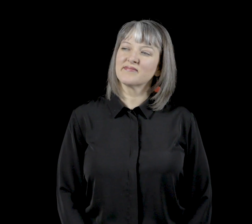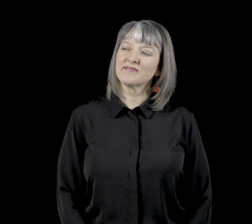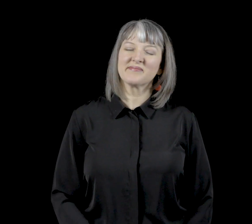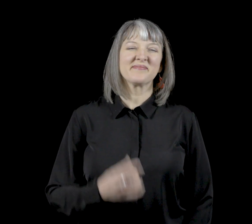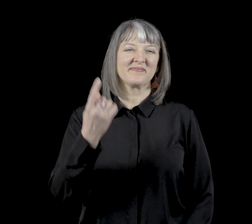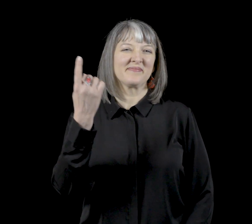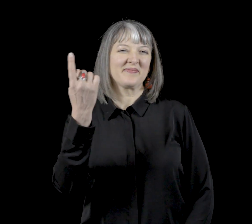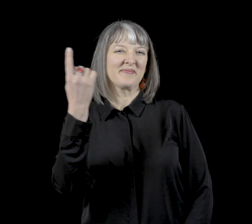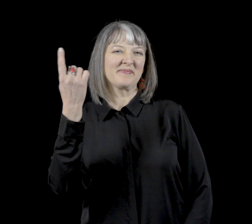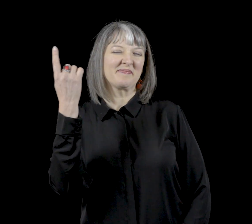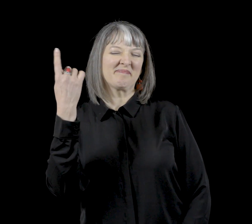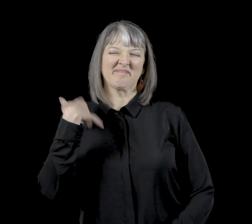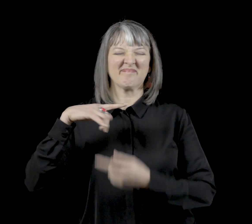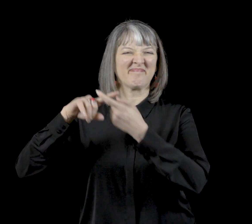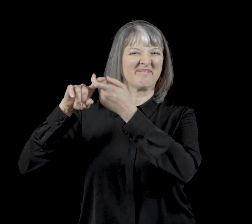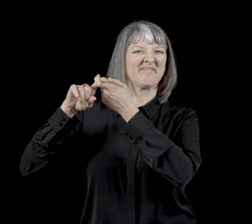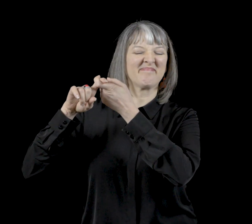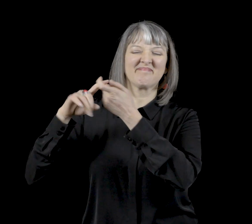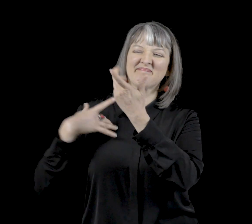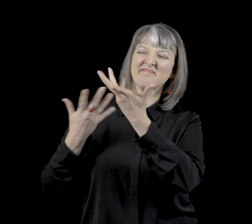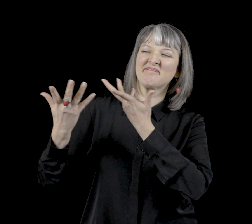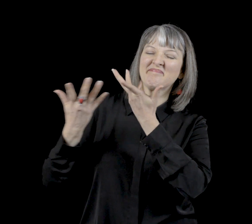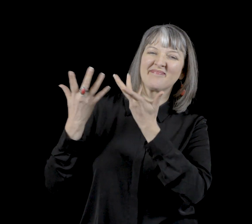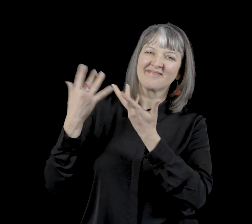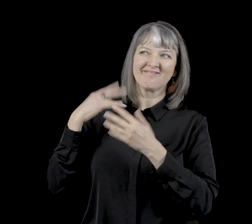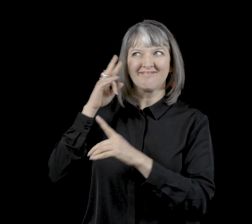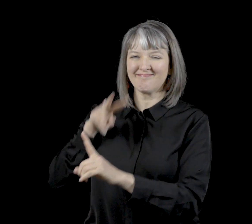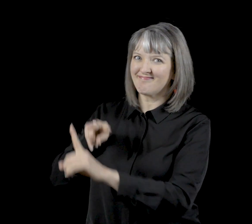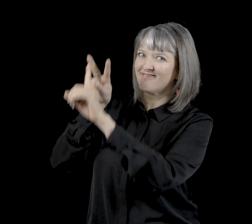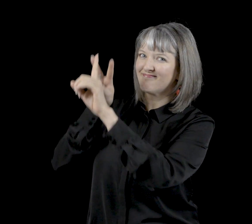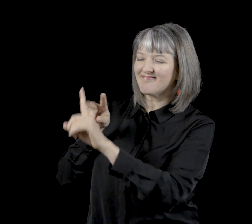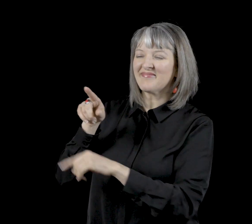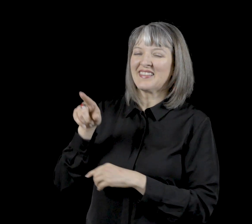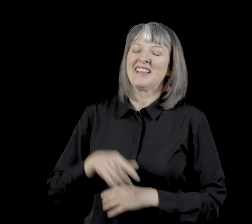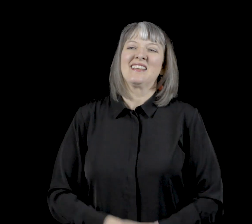A friend of mine and I were chatting. She is someone I highly admire.